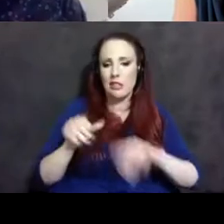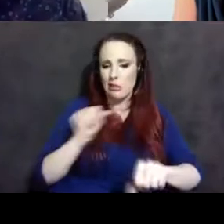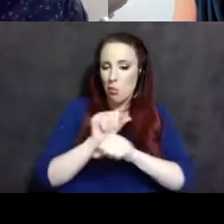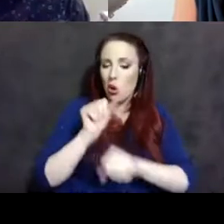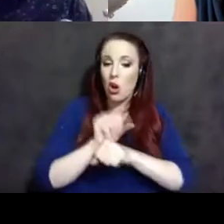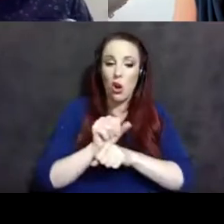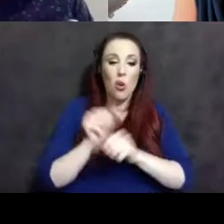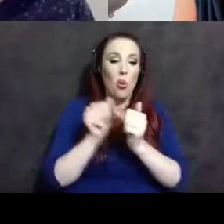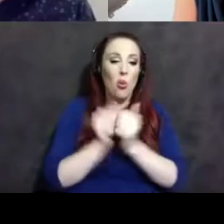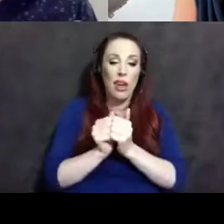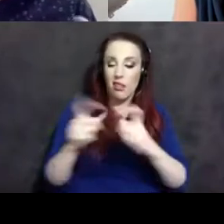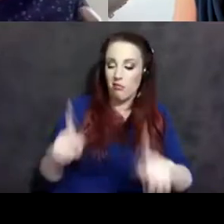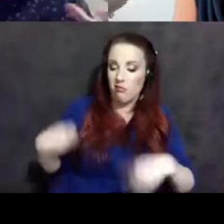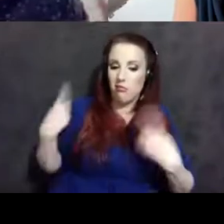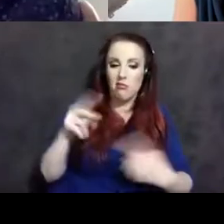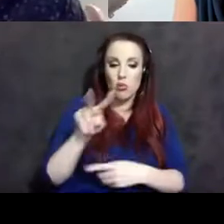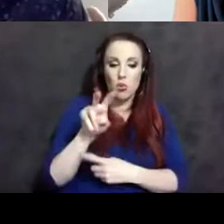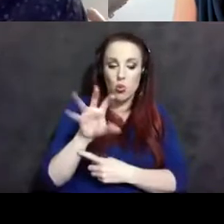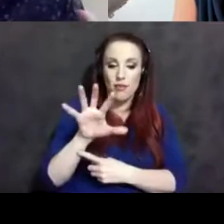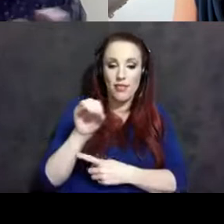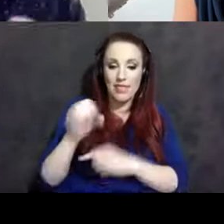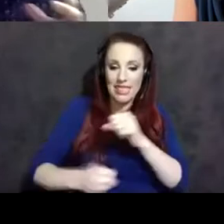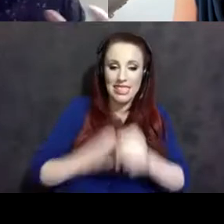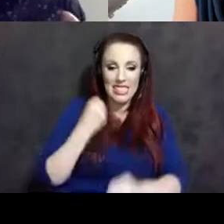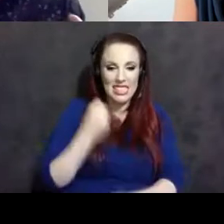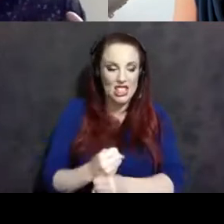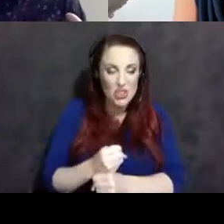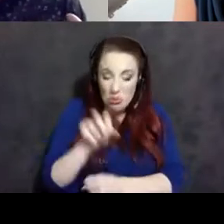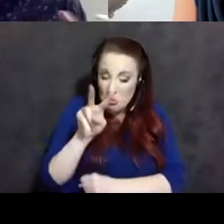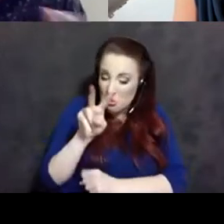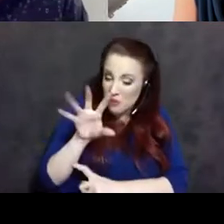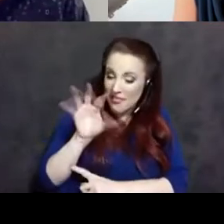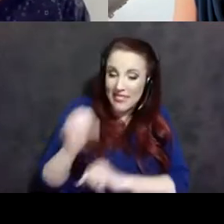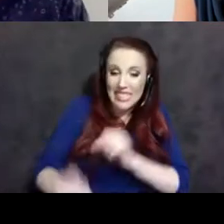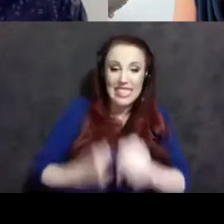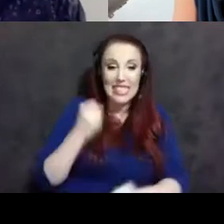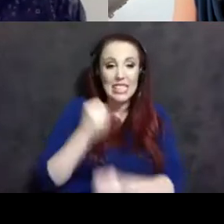So this is terrifying, 250 years. But at the same time, it's so hurtful.